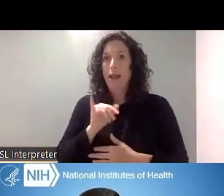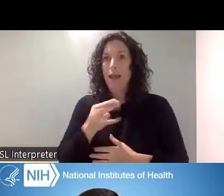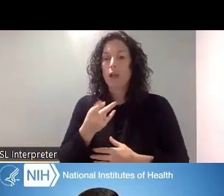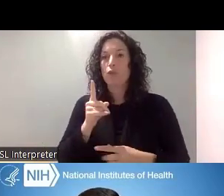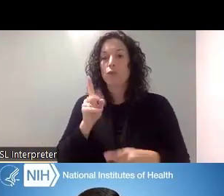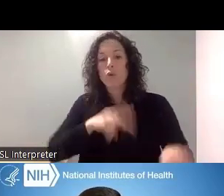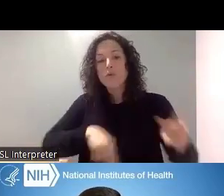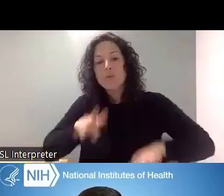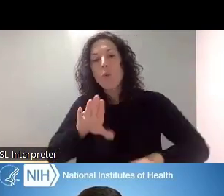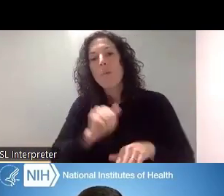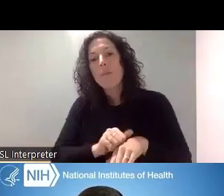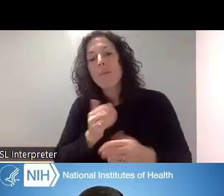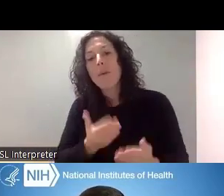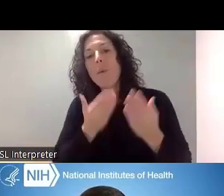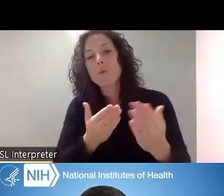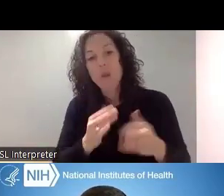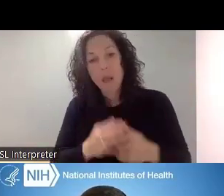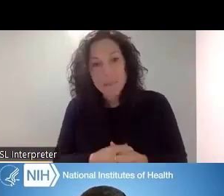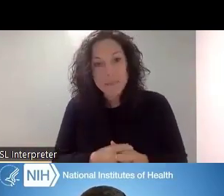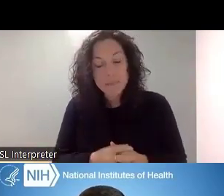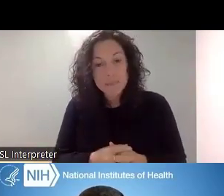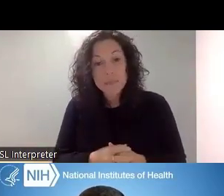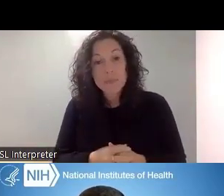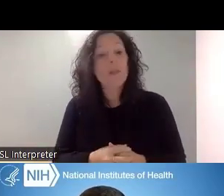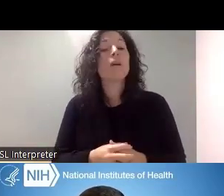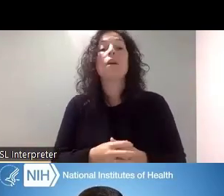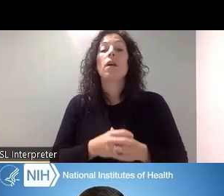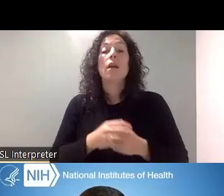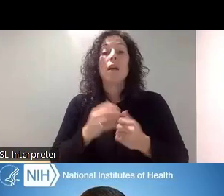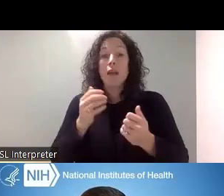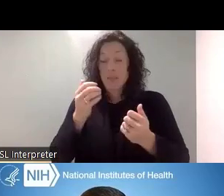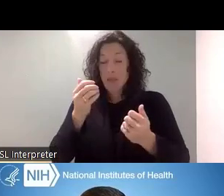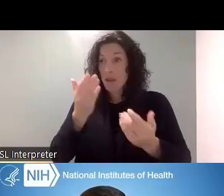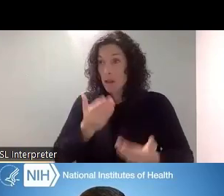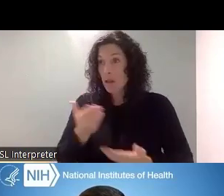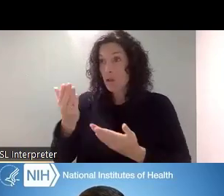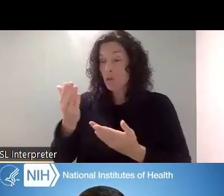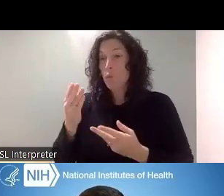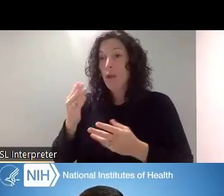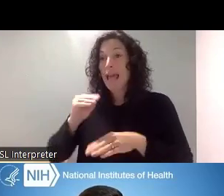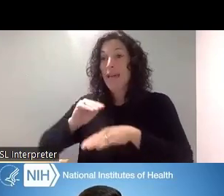In either case, it's going to go to our NIH Advisory Council of that particular institute,